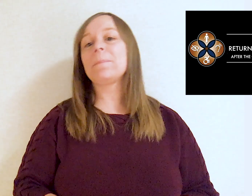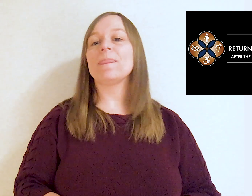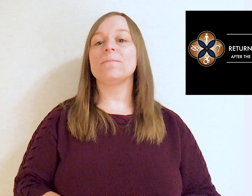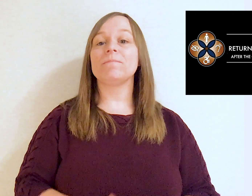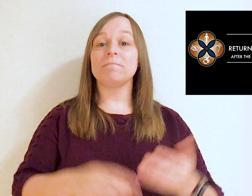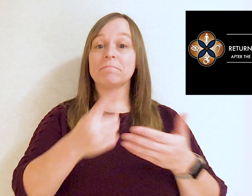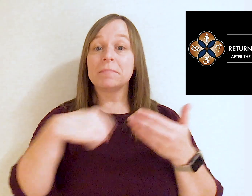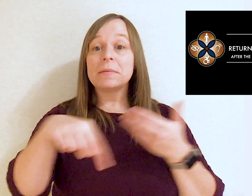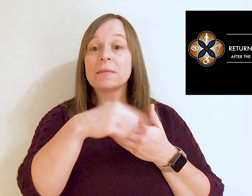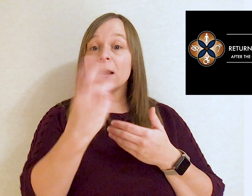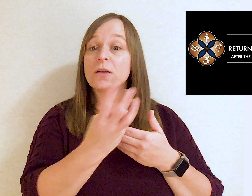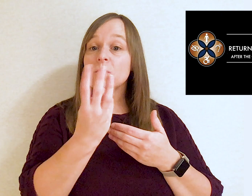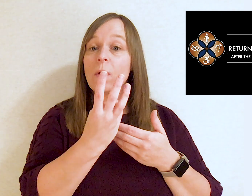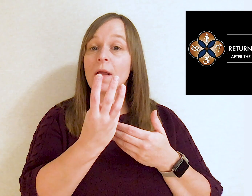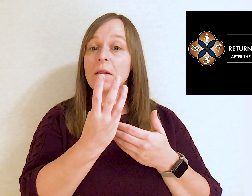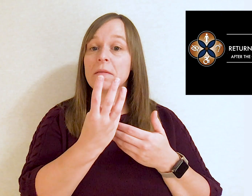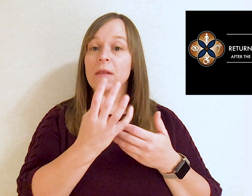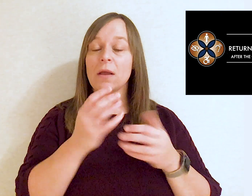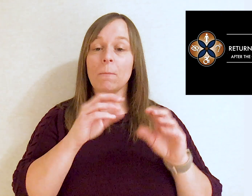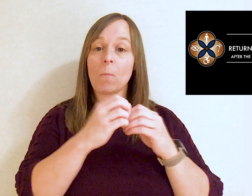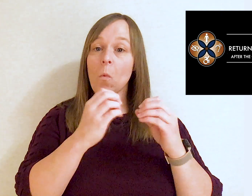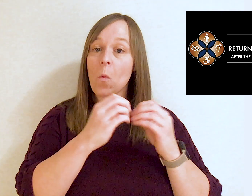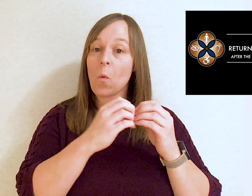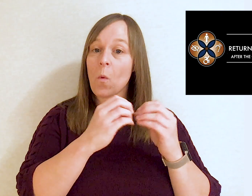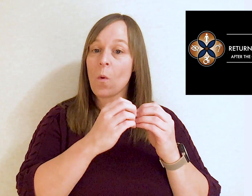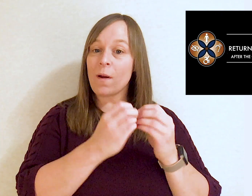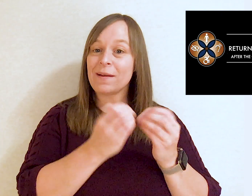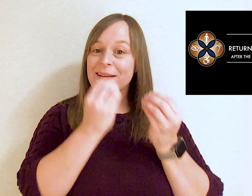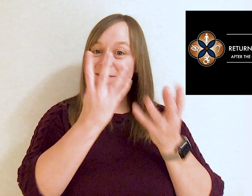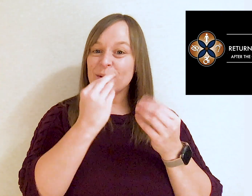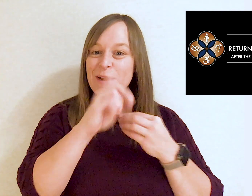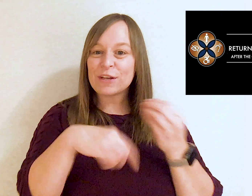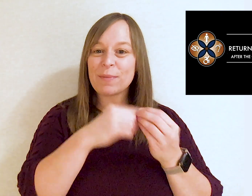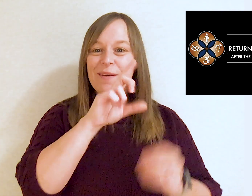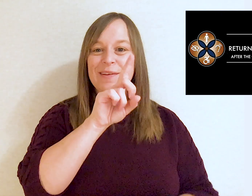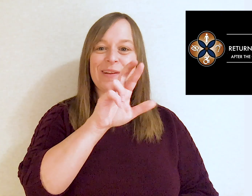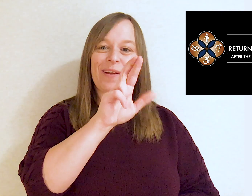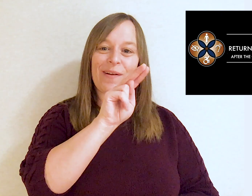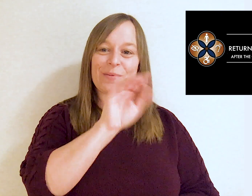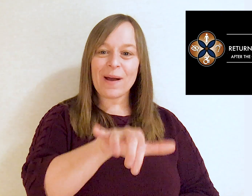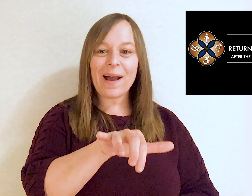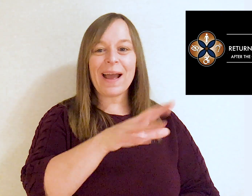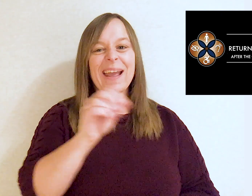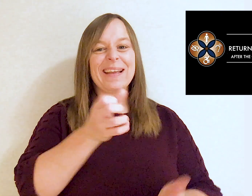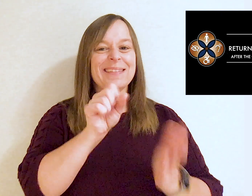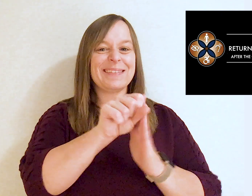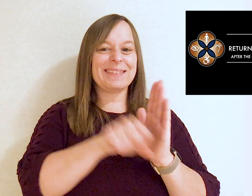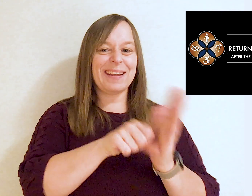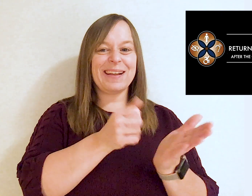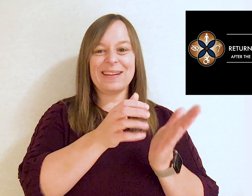Tune in next Wednesday where we'll bring you more information on disability rights in the state of New York.